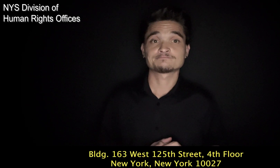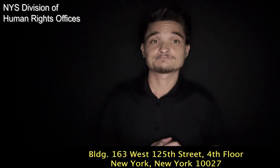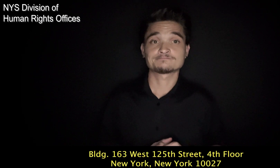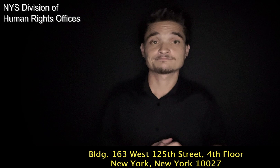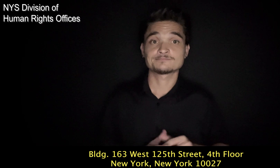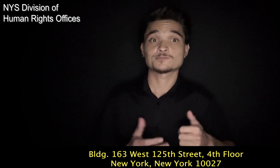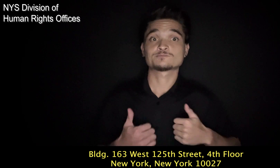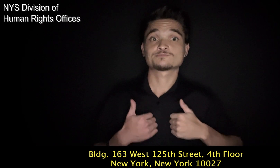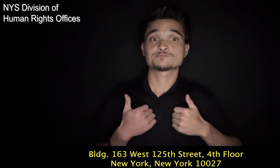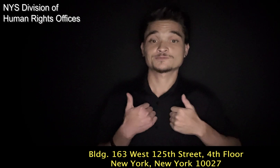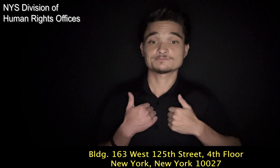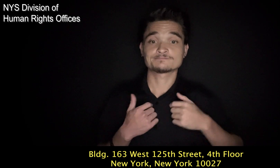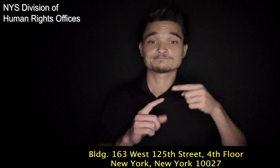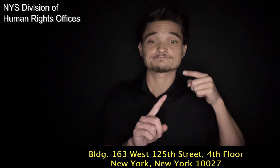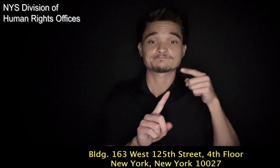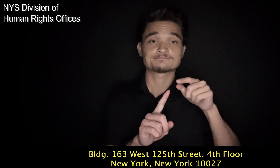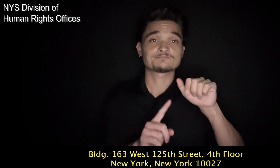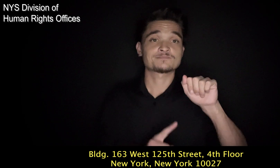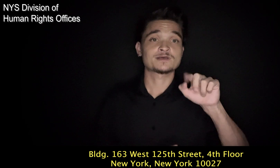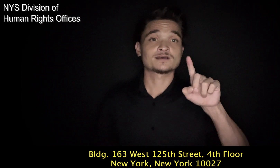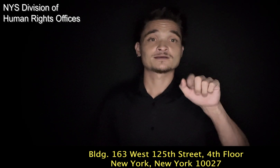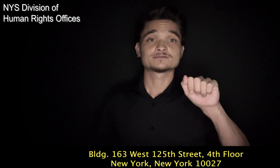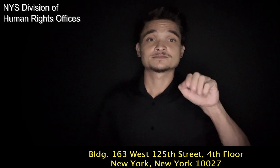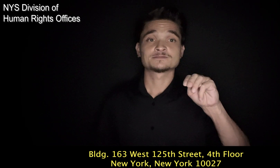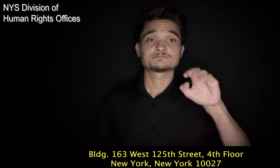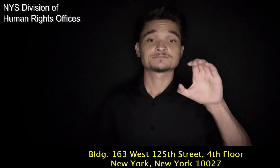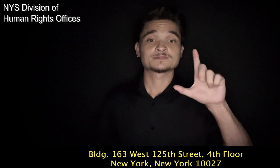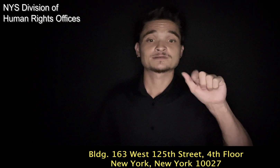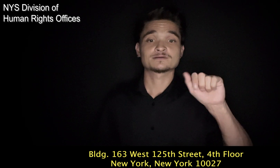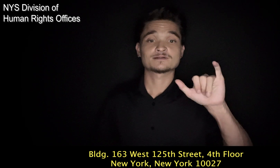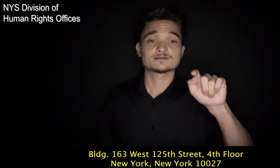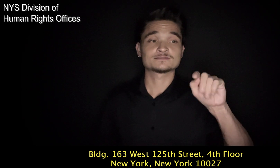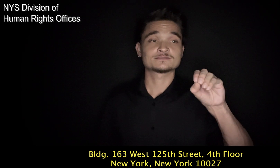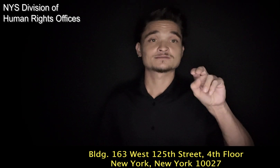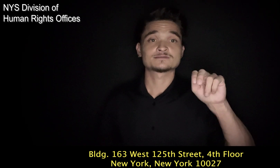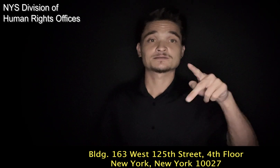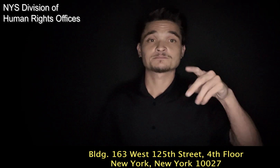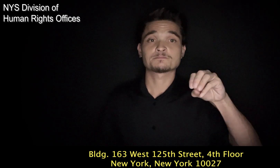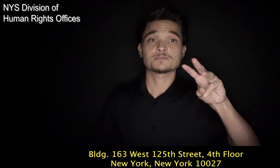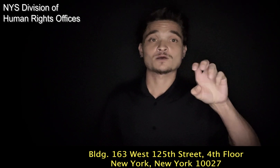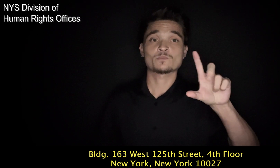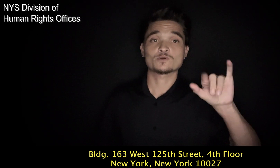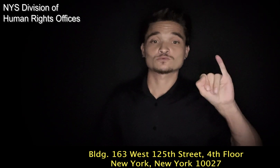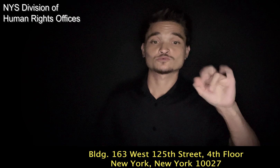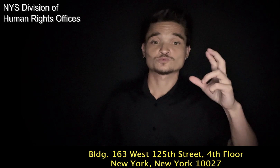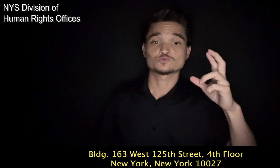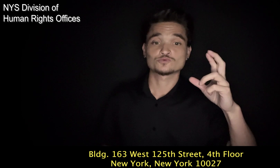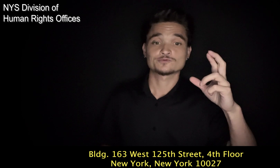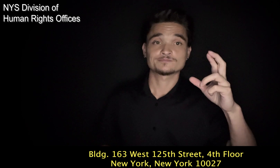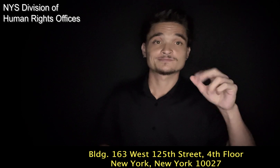Bldg. 163 West 125th Street, 4th Floor New York, New York 10027